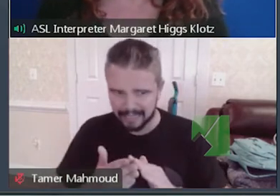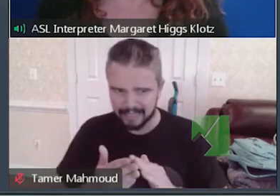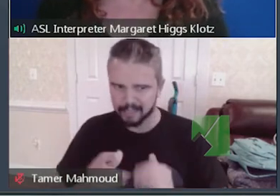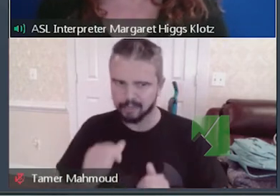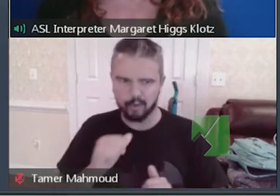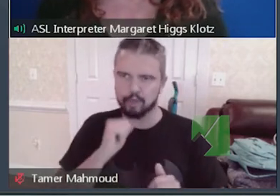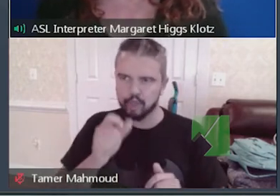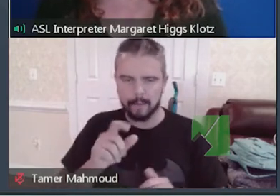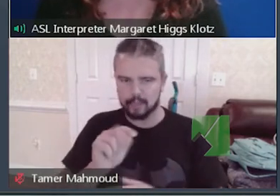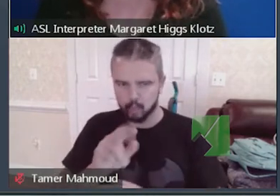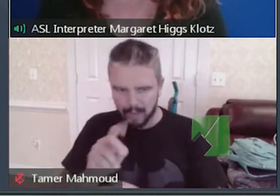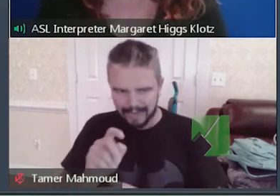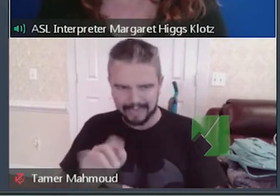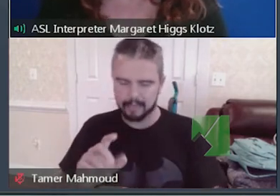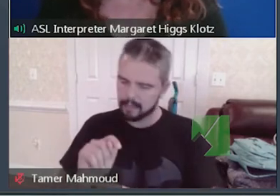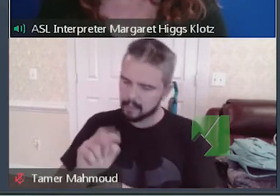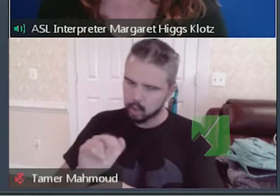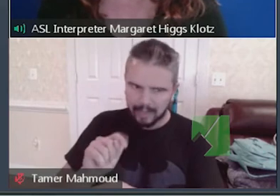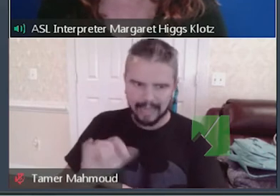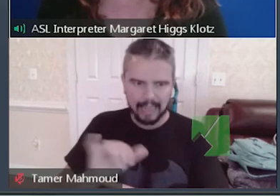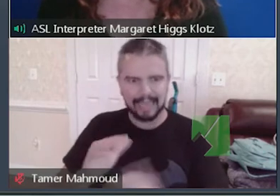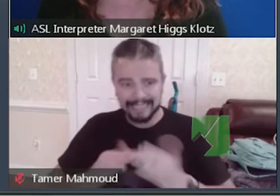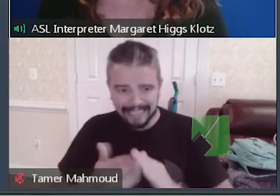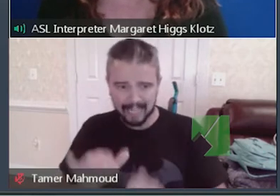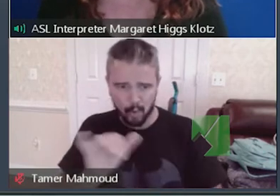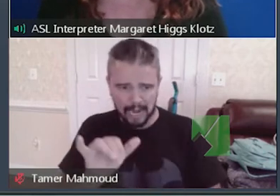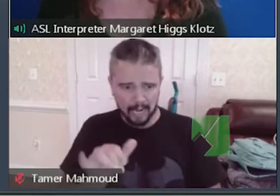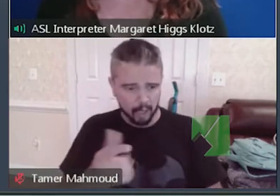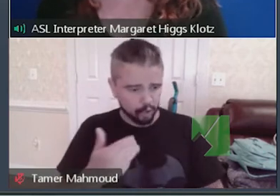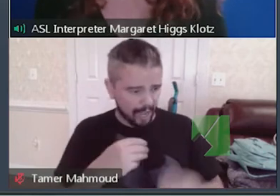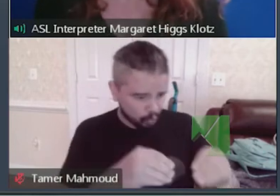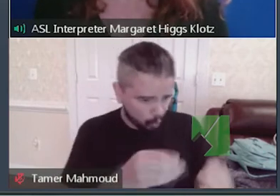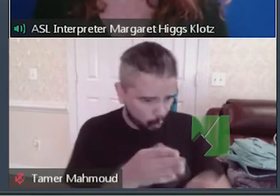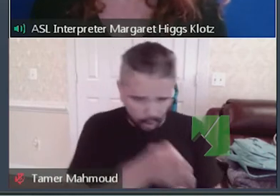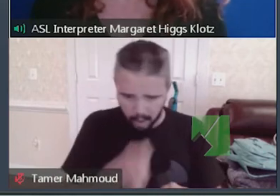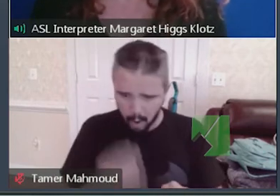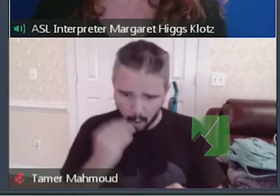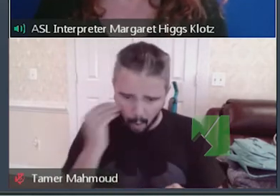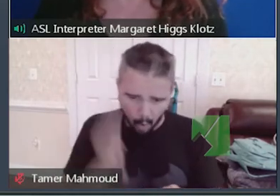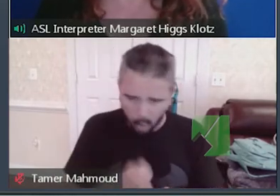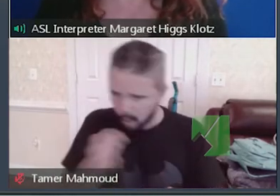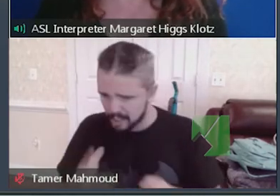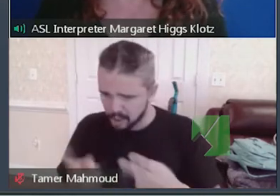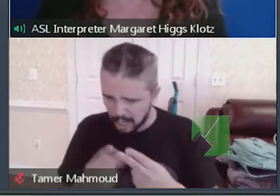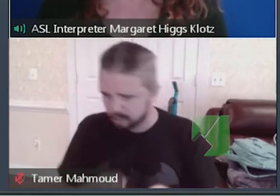And the area is not a city itself, you know, and, but yet it's being treated as one,